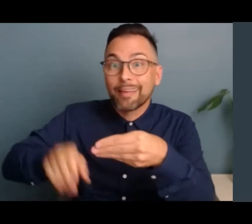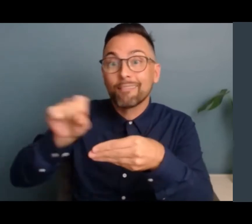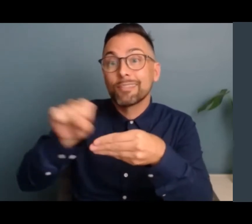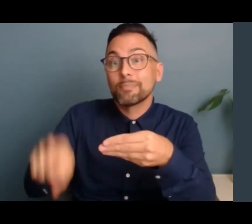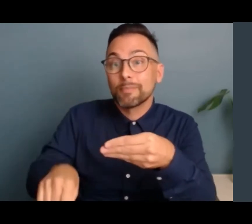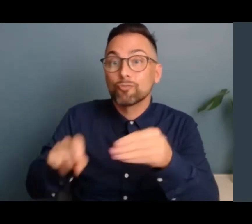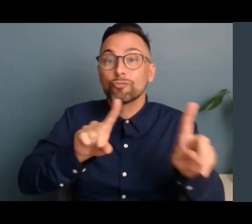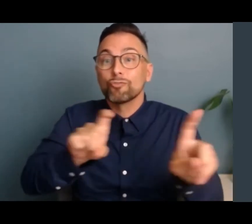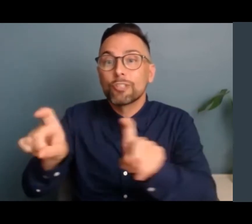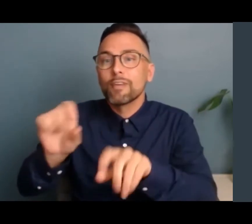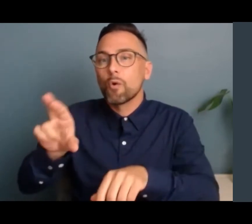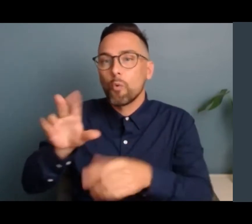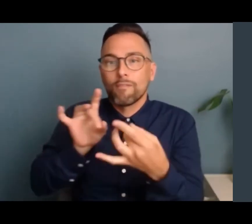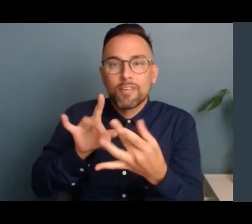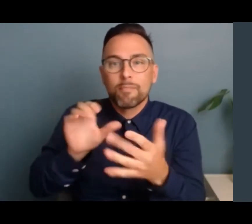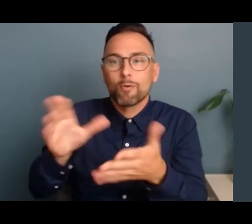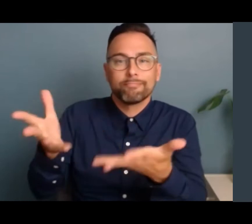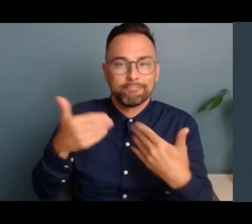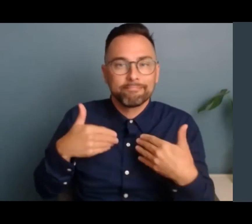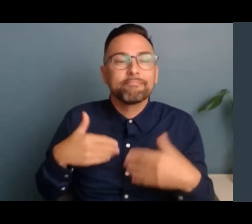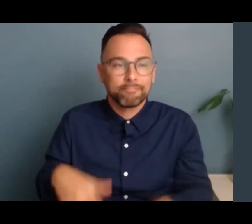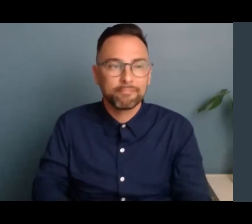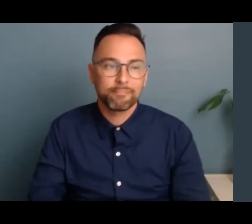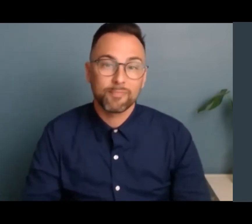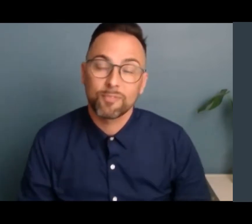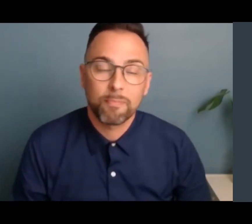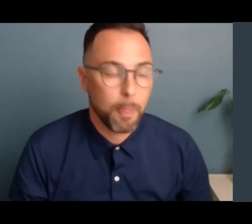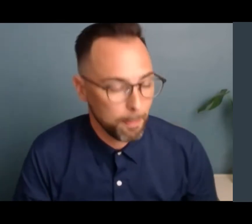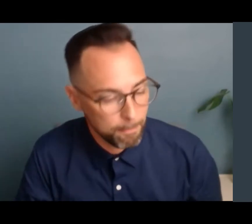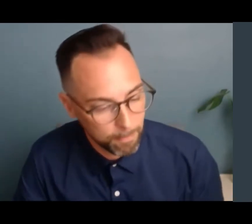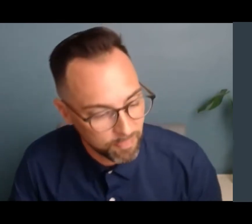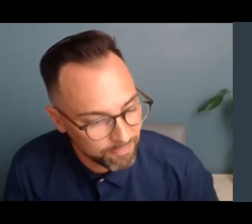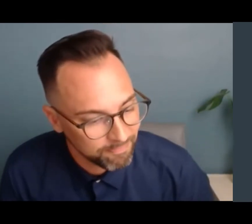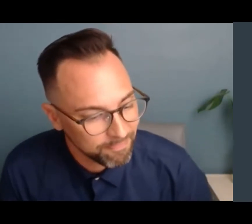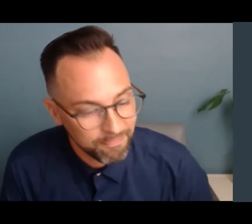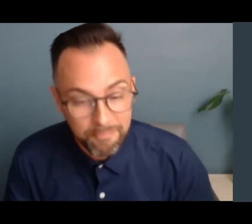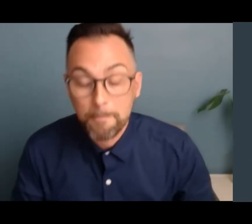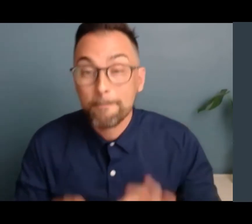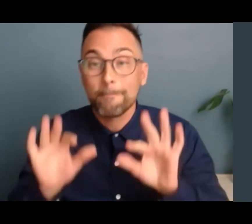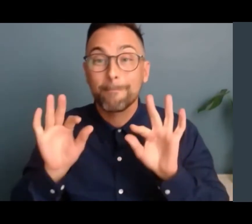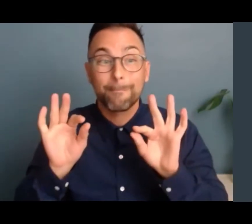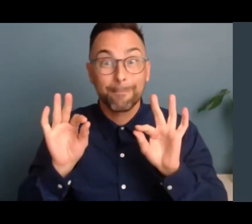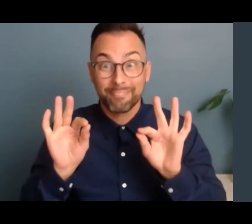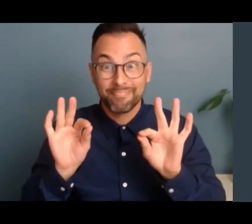to collect feedback, like having an end-of-year survey of some type. OK, very well.